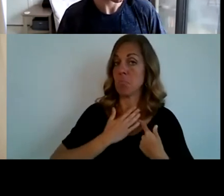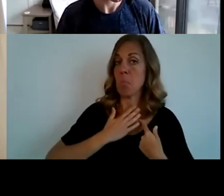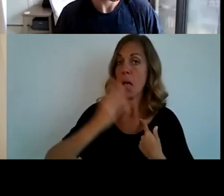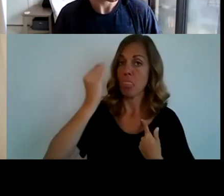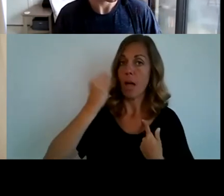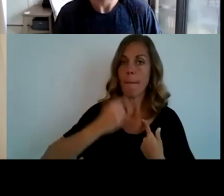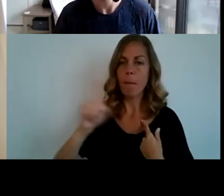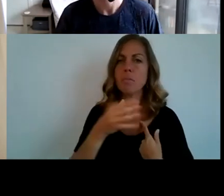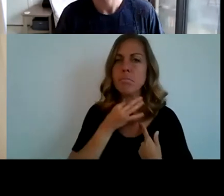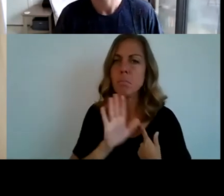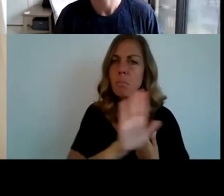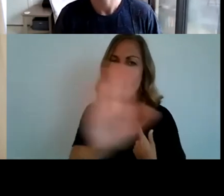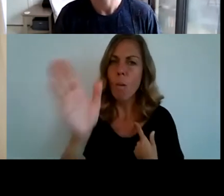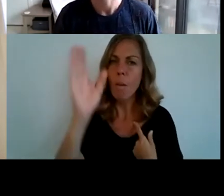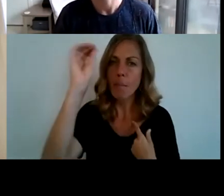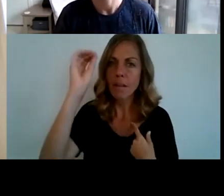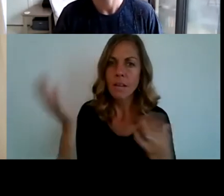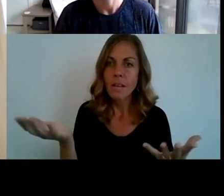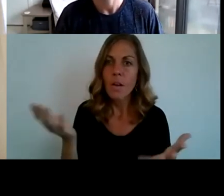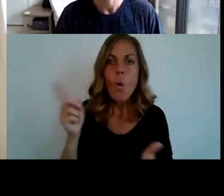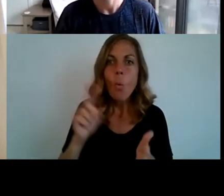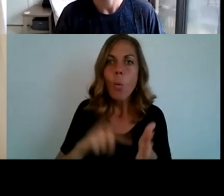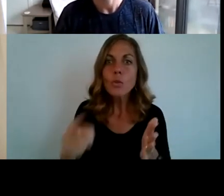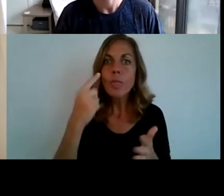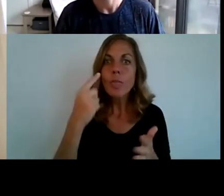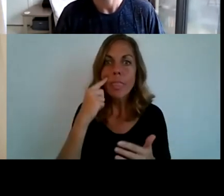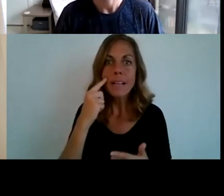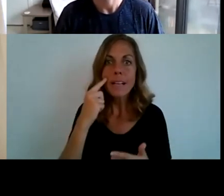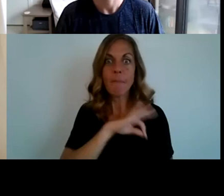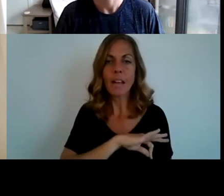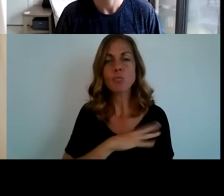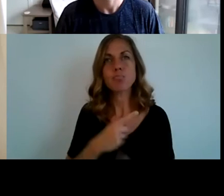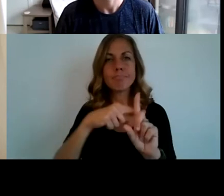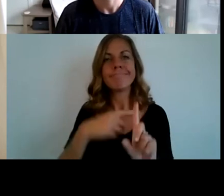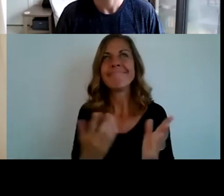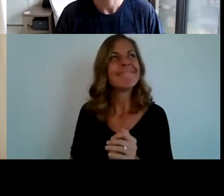you think is going to be the advantage of how to not just the advantage, but how are